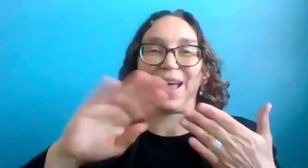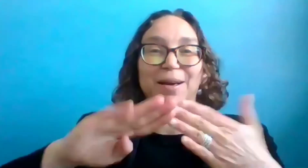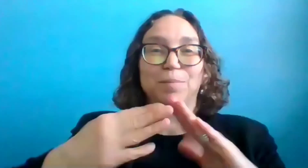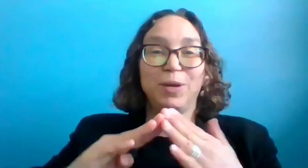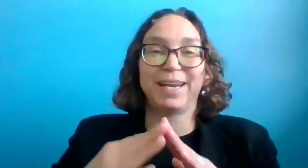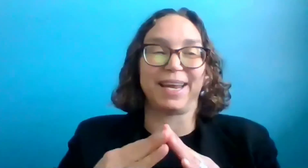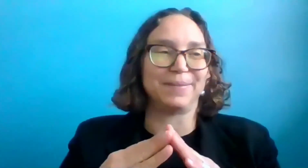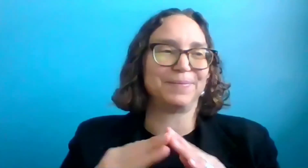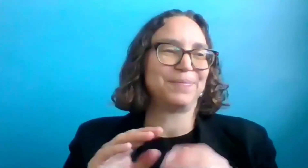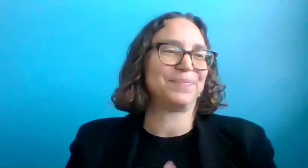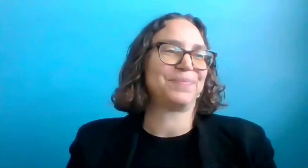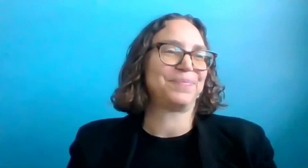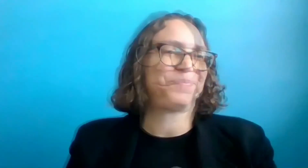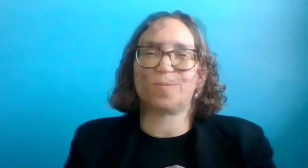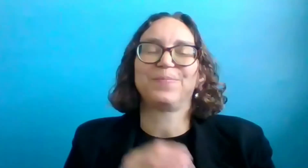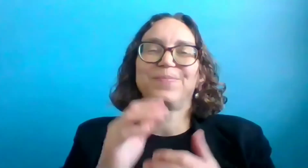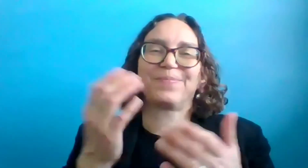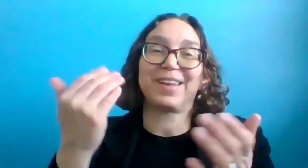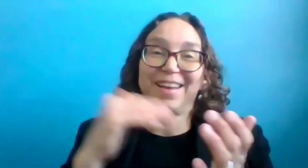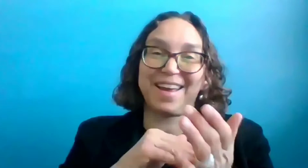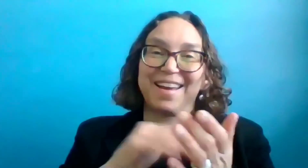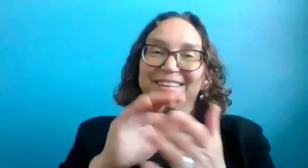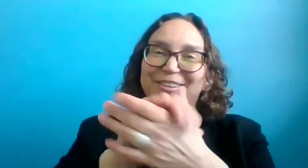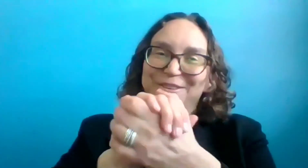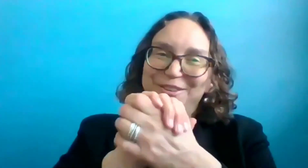I'm very proud to be a part of this community.